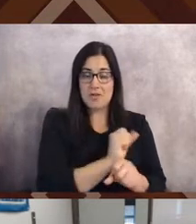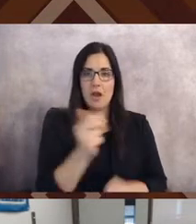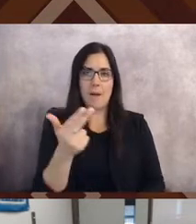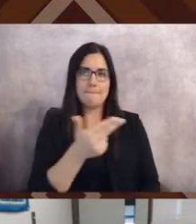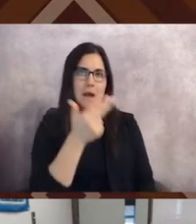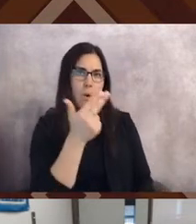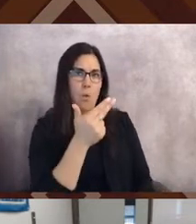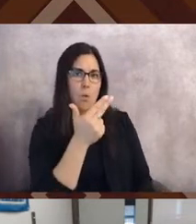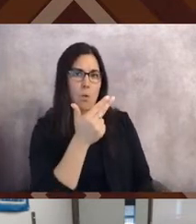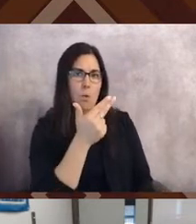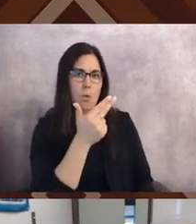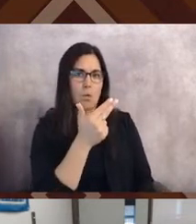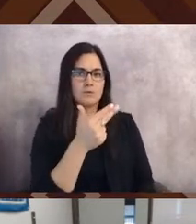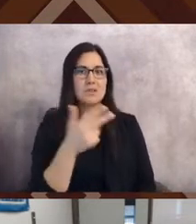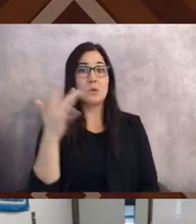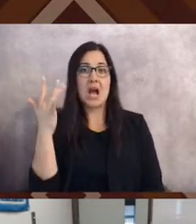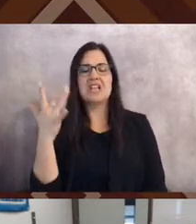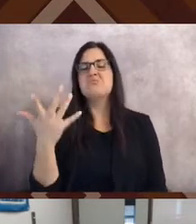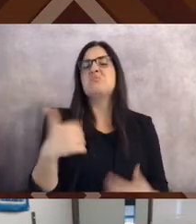because he wanted to go shoot some talent